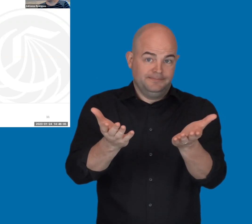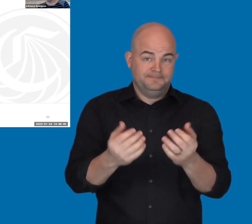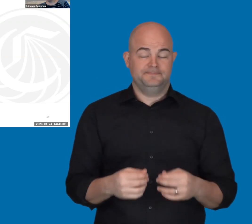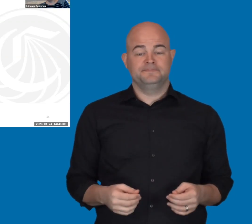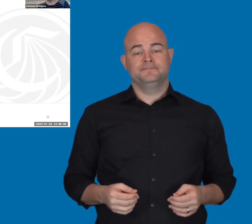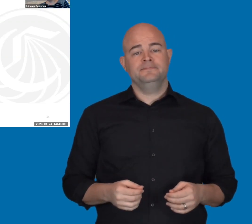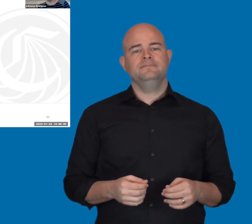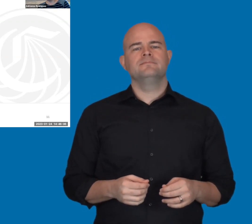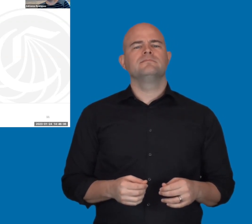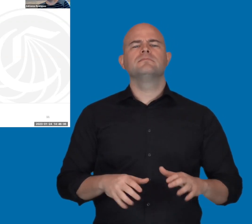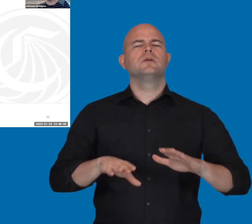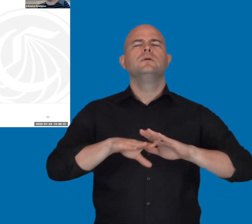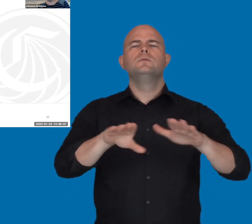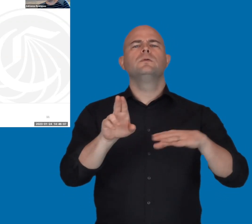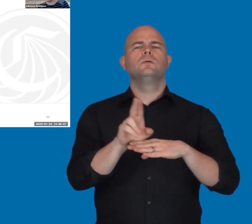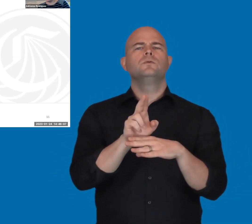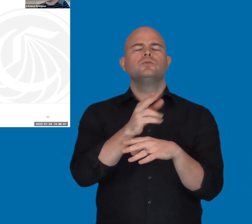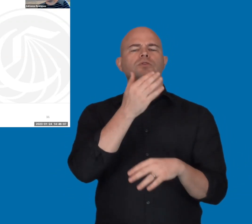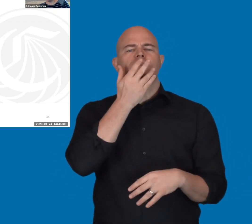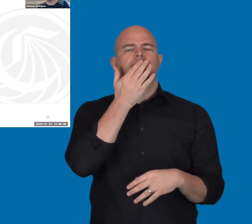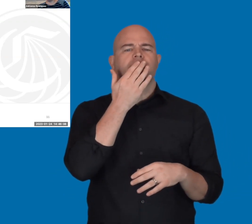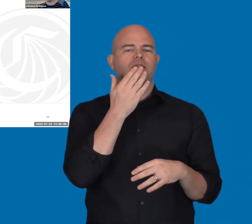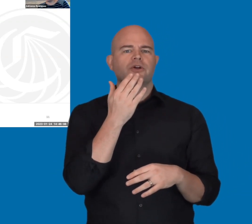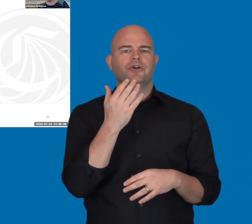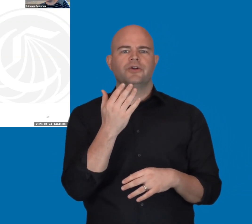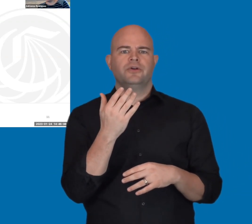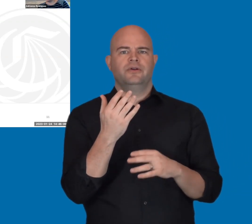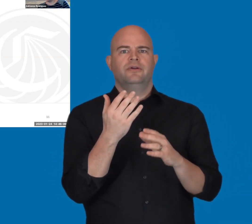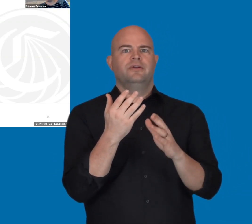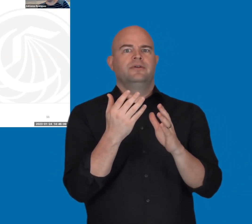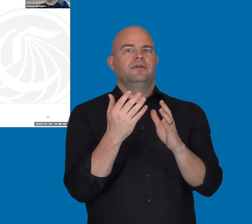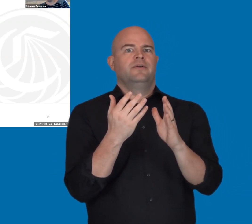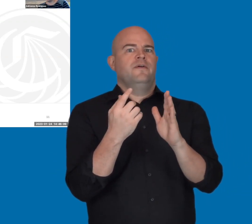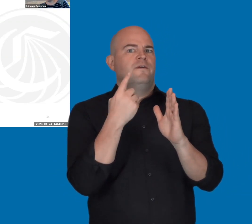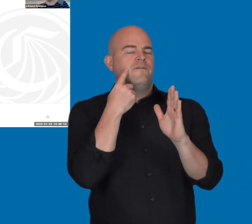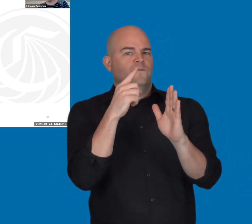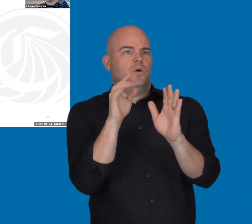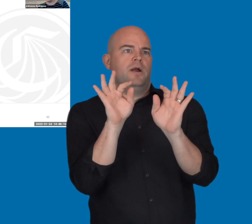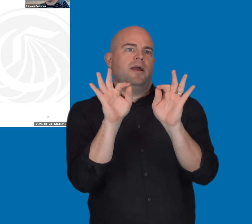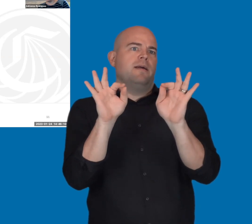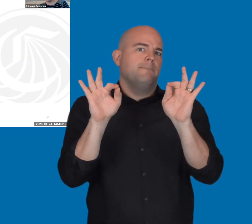So, don't use color as the sole indication of an important element.